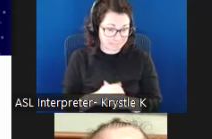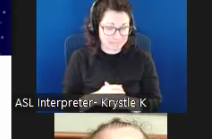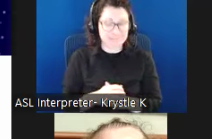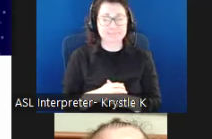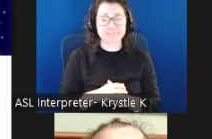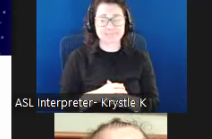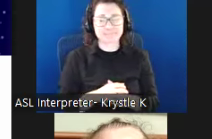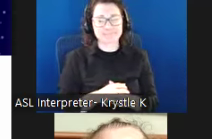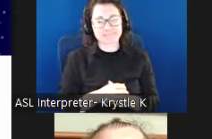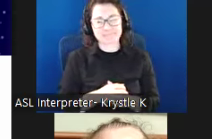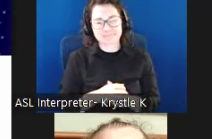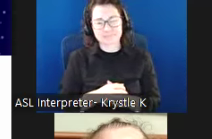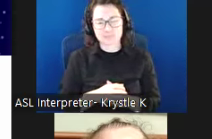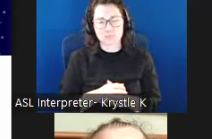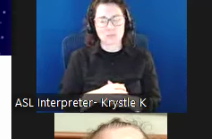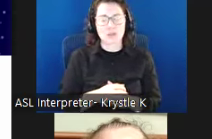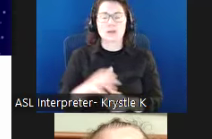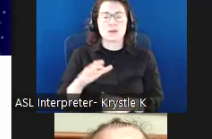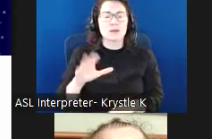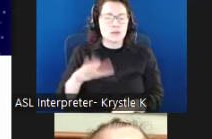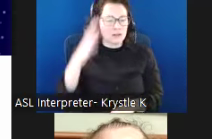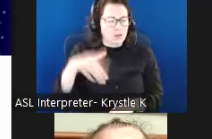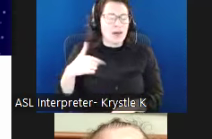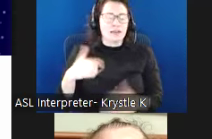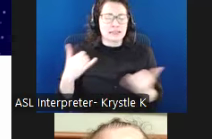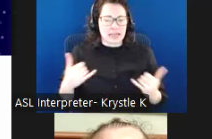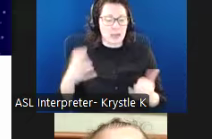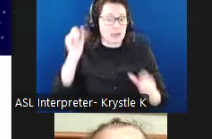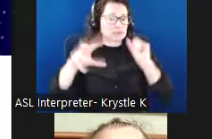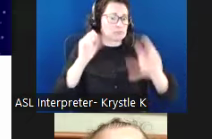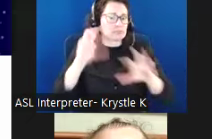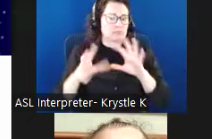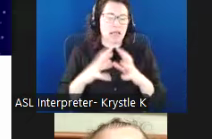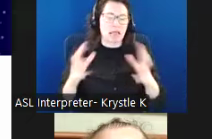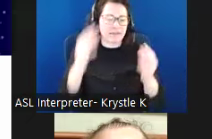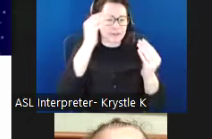And we know that just in general, we've presented a lot of information. There's